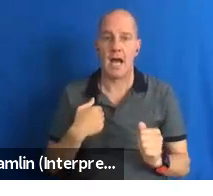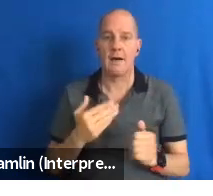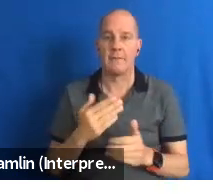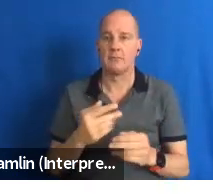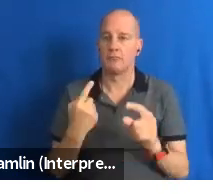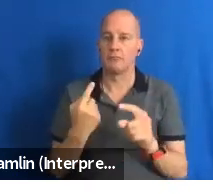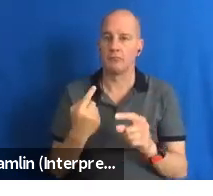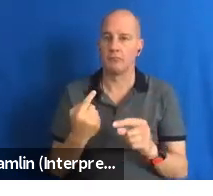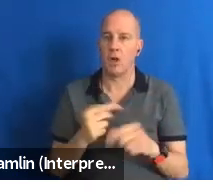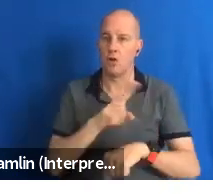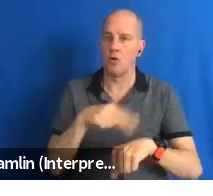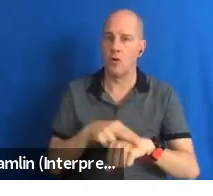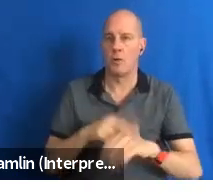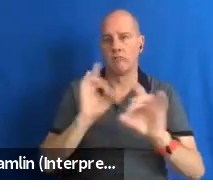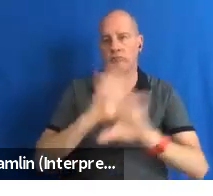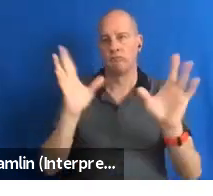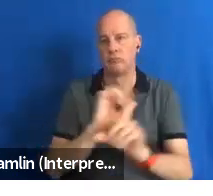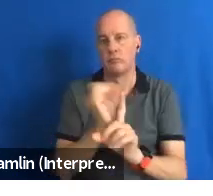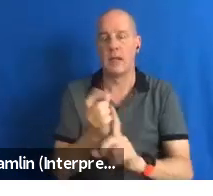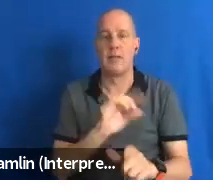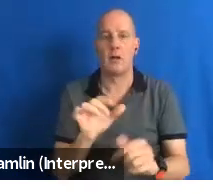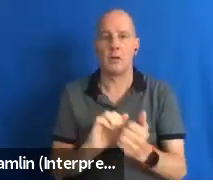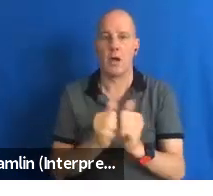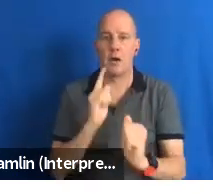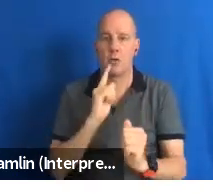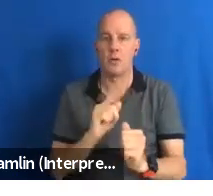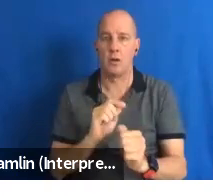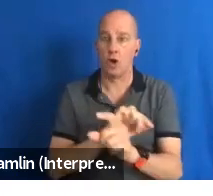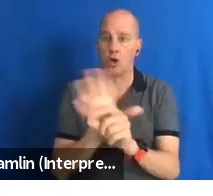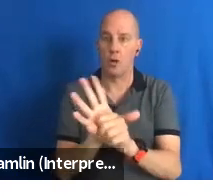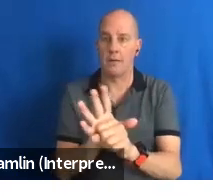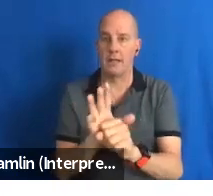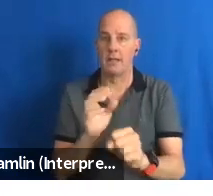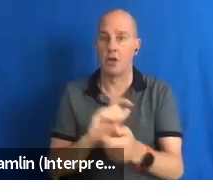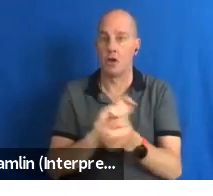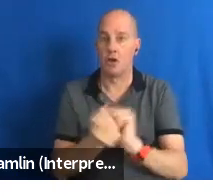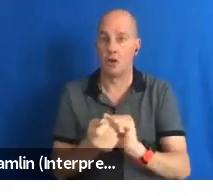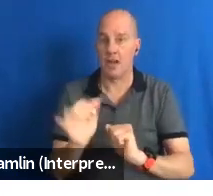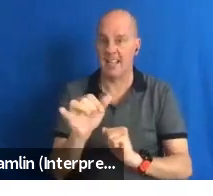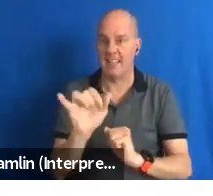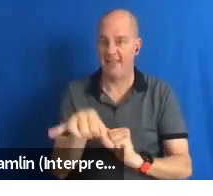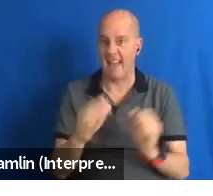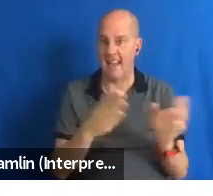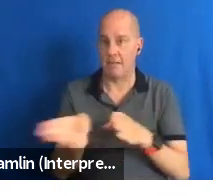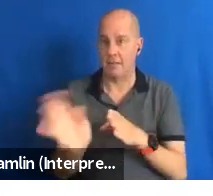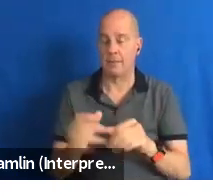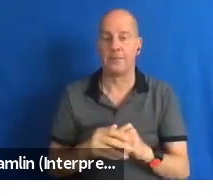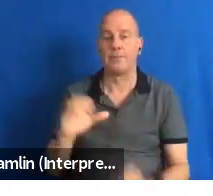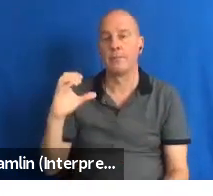environment. Candice and I were involved in a number of railroad, very detailed planning groups,